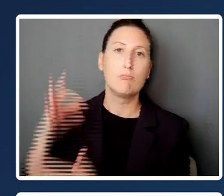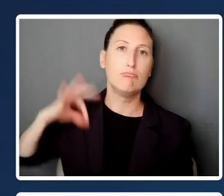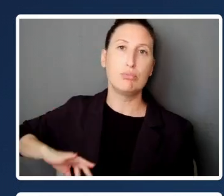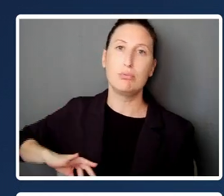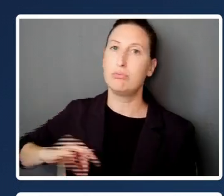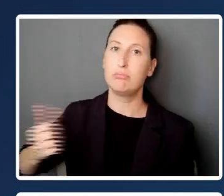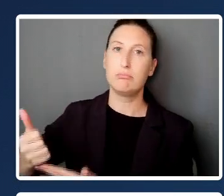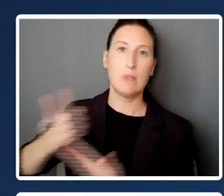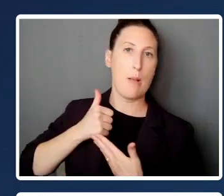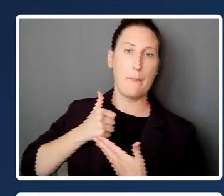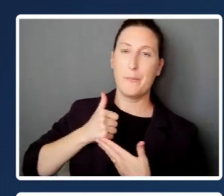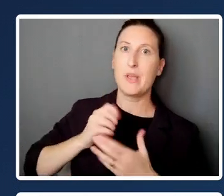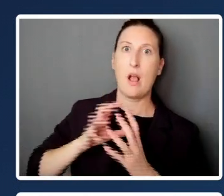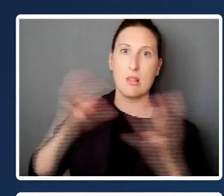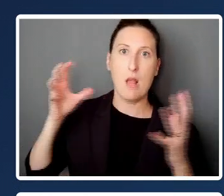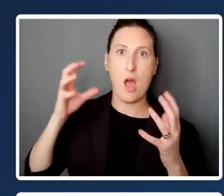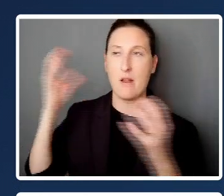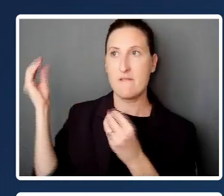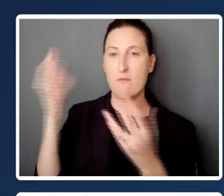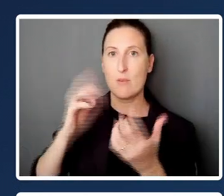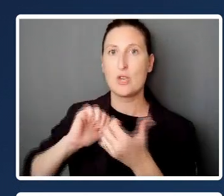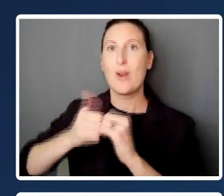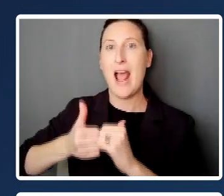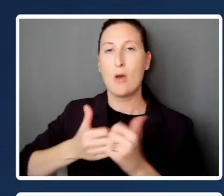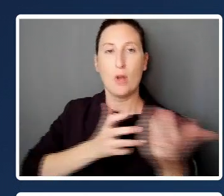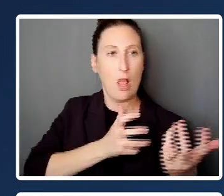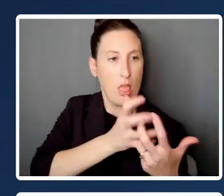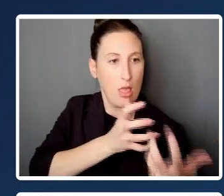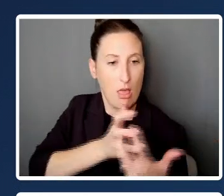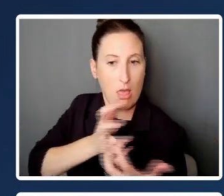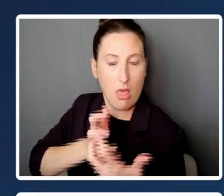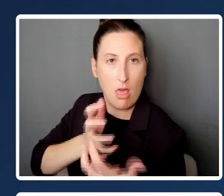about how to meet the needs of each individual student. And the final partner